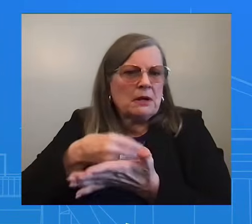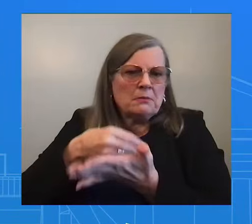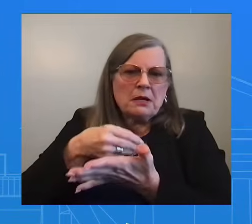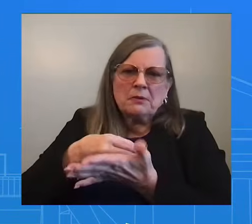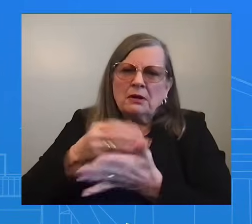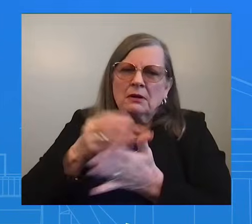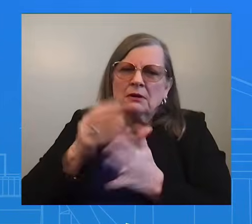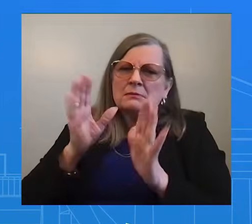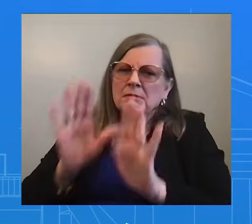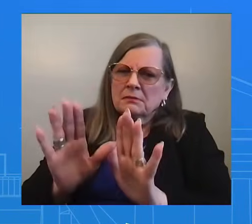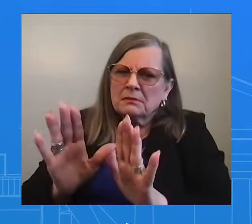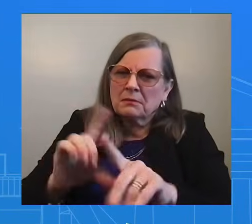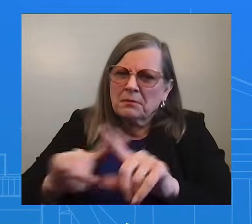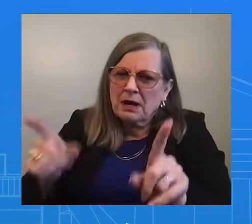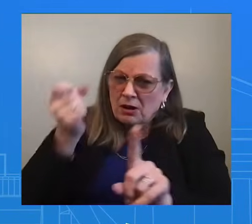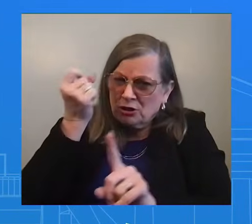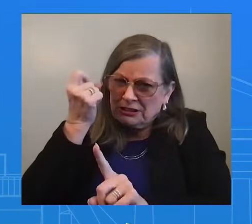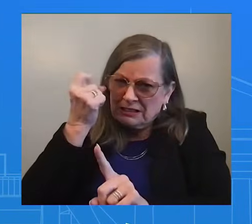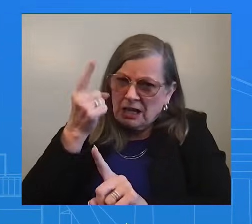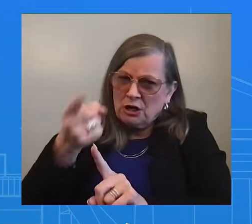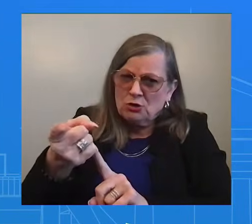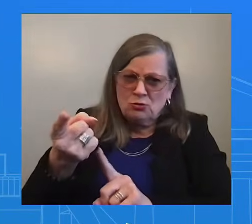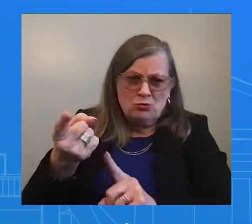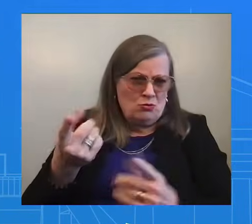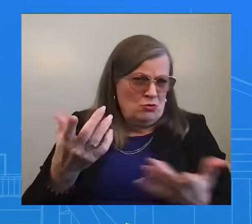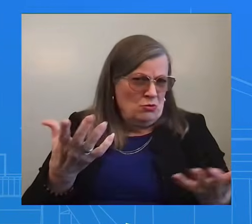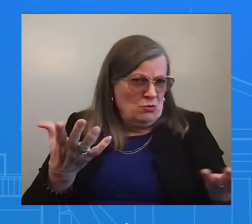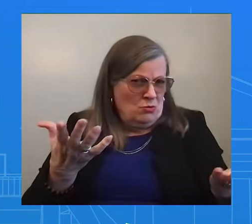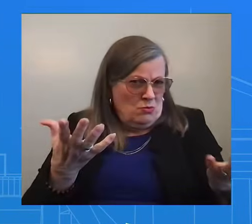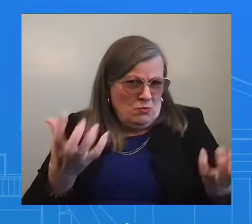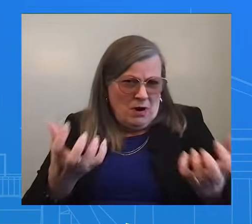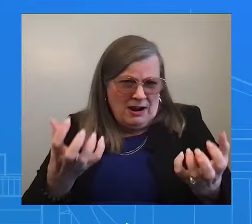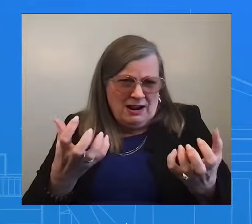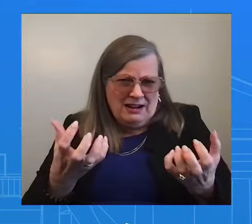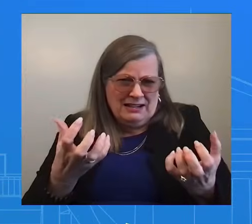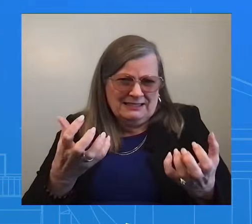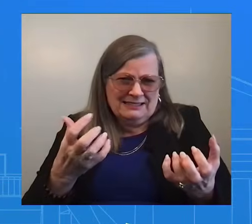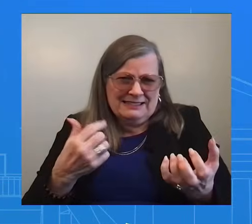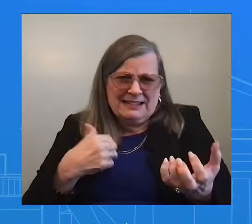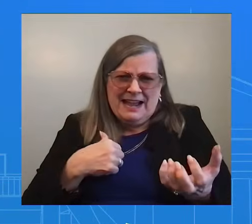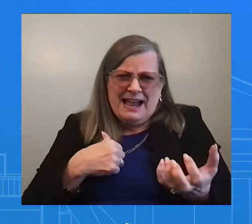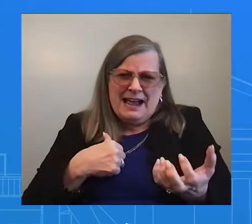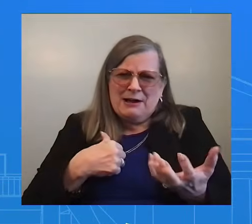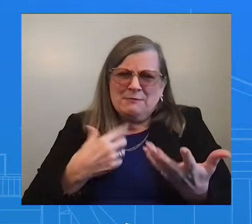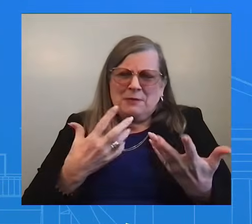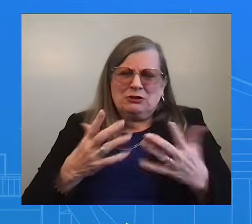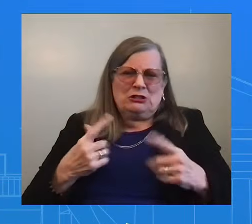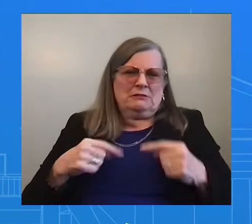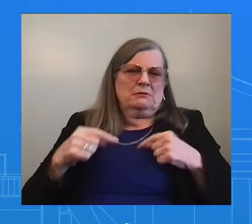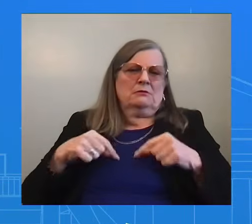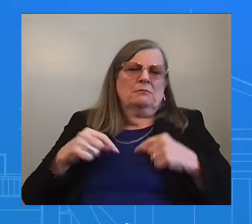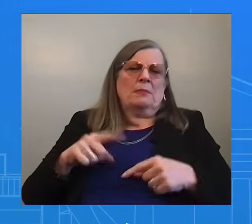but can you tell the American people if there's any immigration policy that this White House is willing to talk about and --